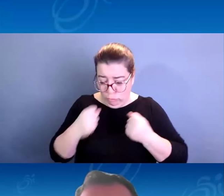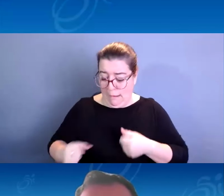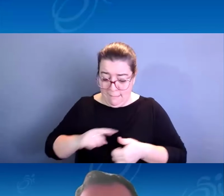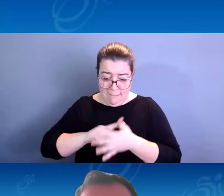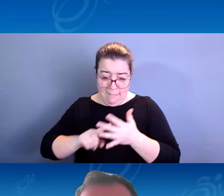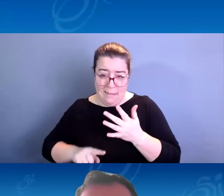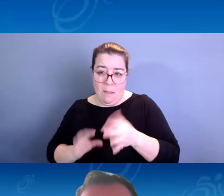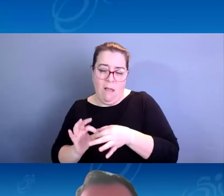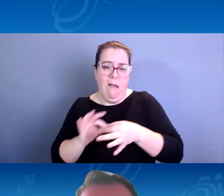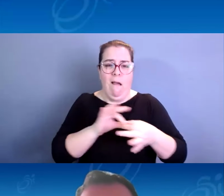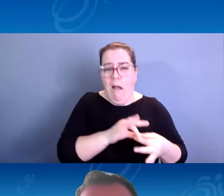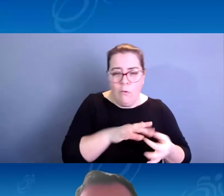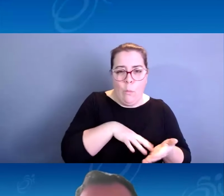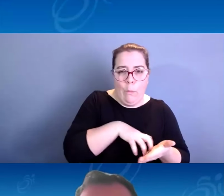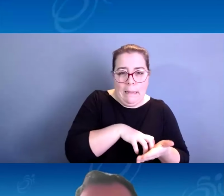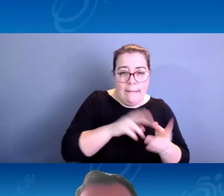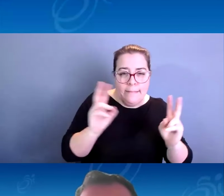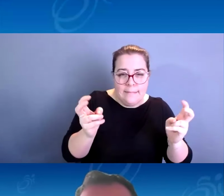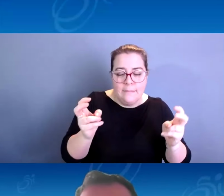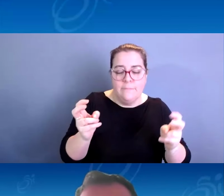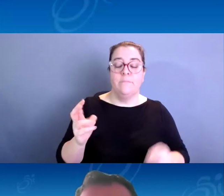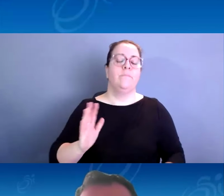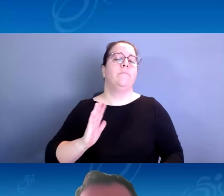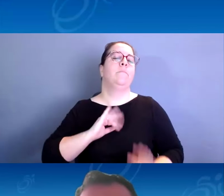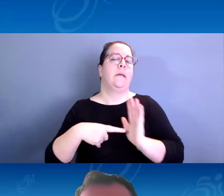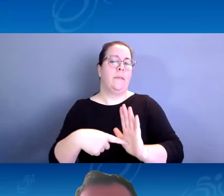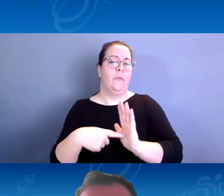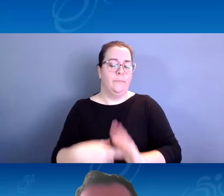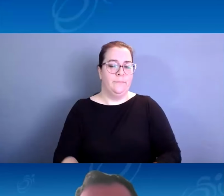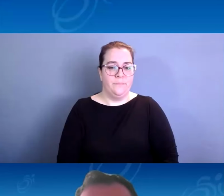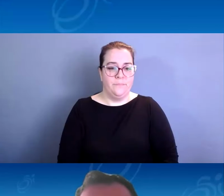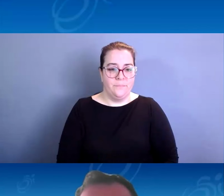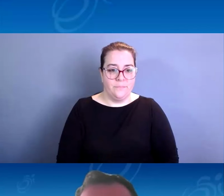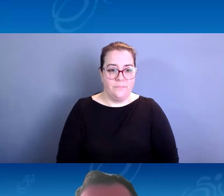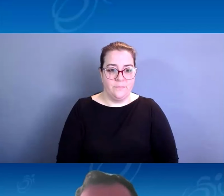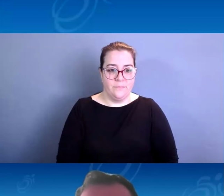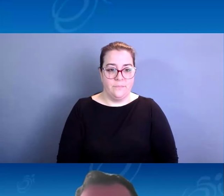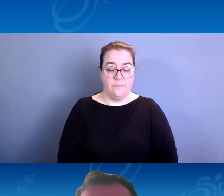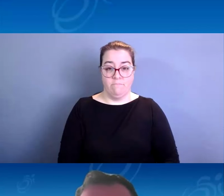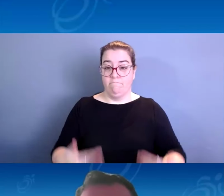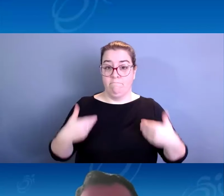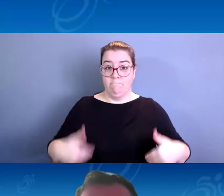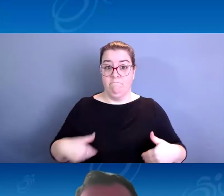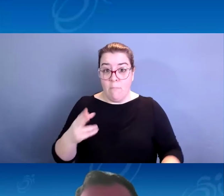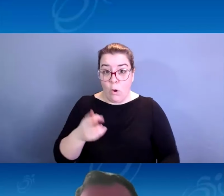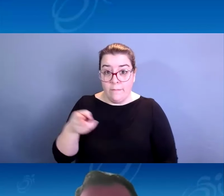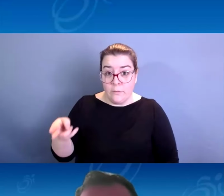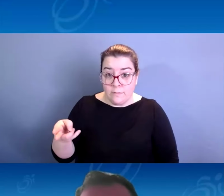So the perfect example I love to share about my own. Can I mentioned I have I'm hard of hearing in that way my whole life.